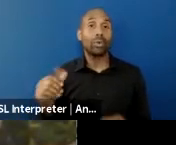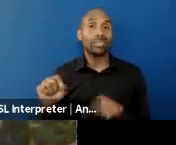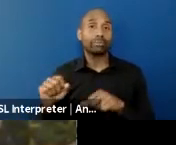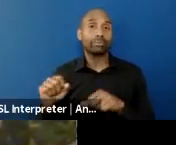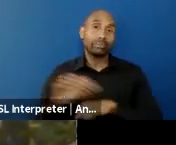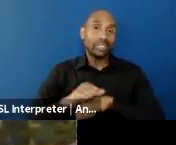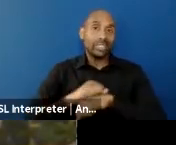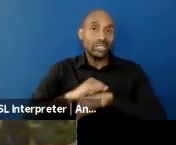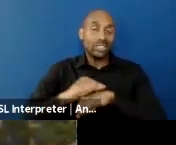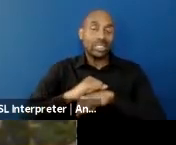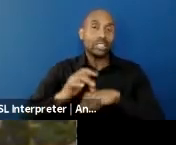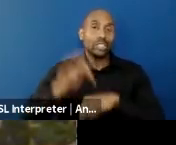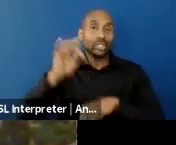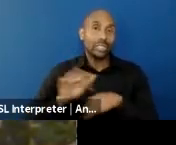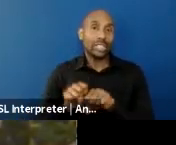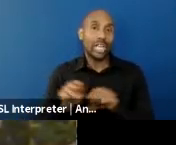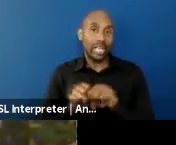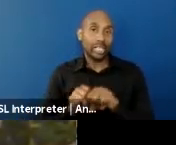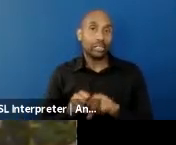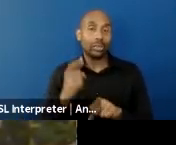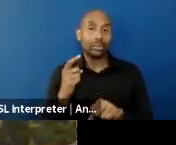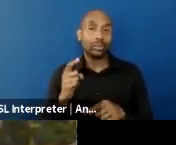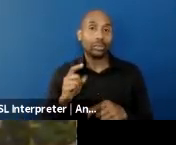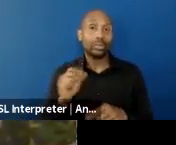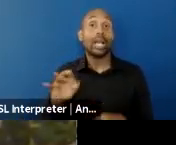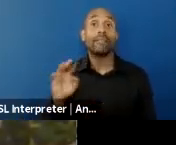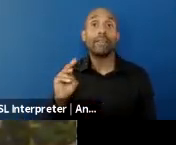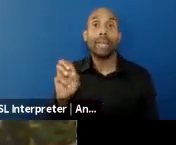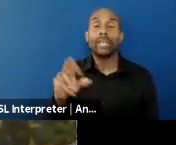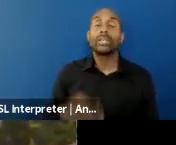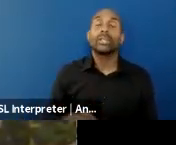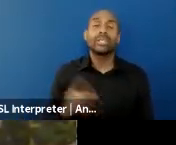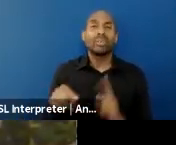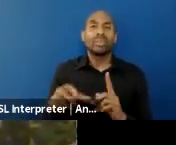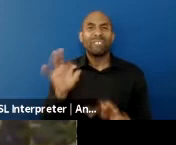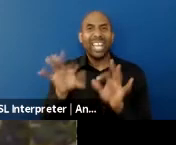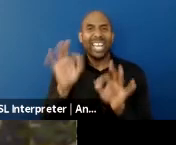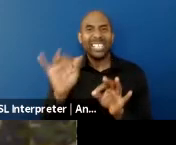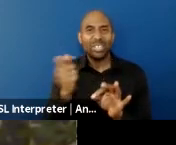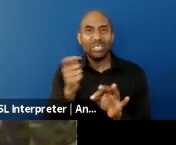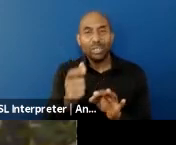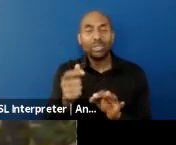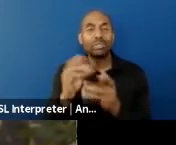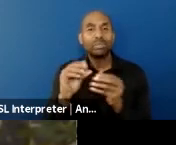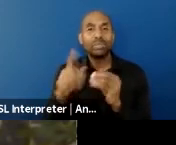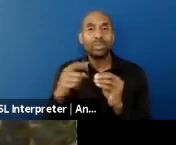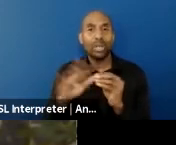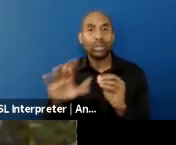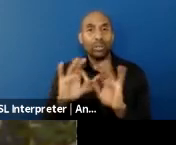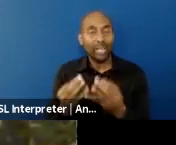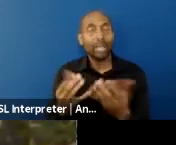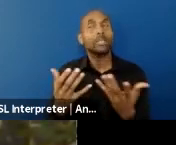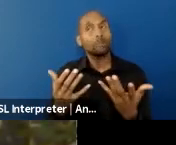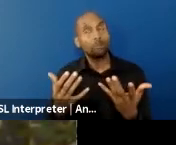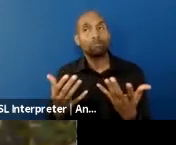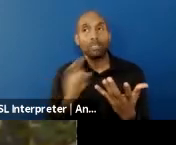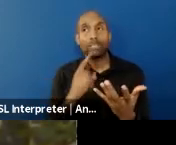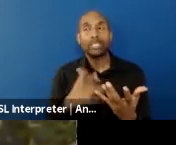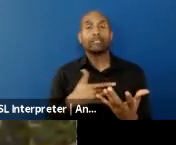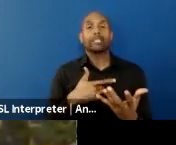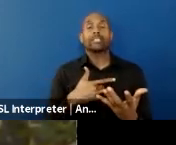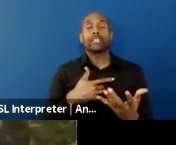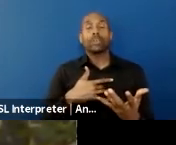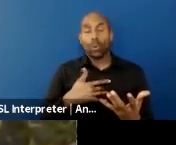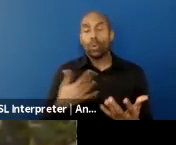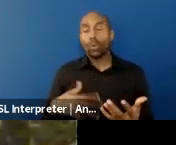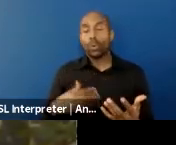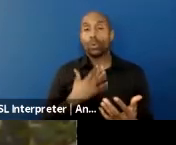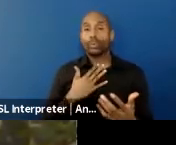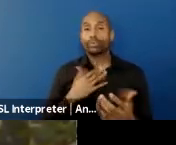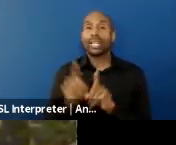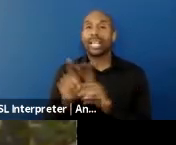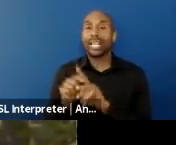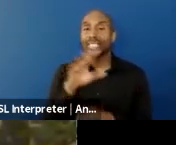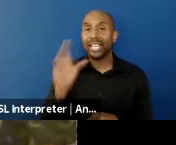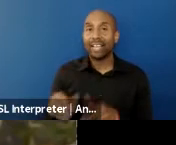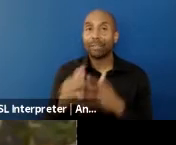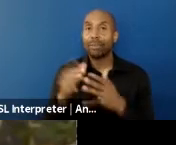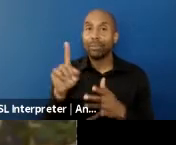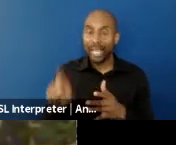As African-Americans, we have to do better about tracking our past history.